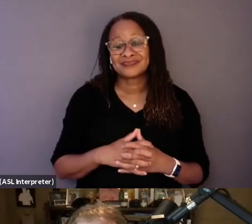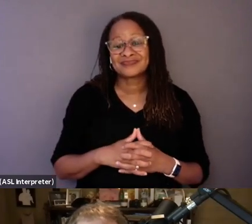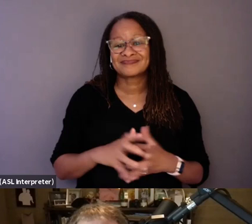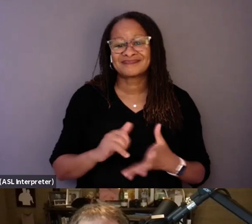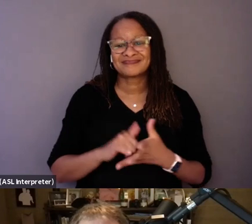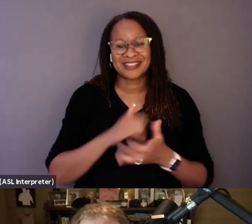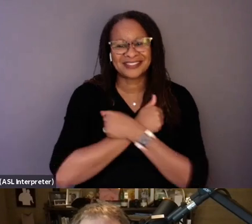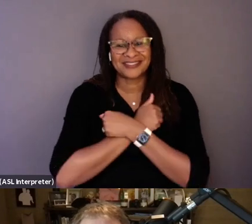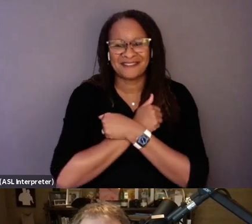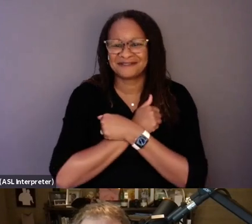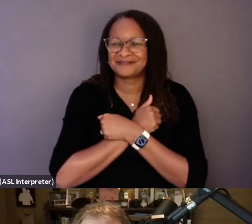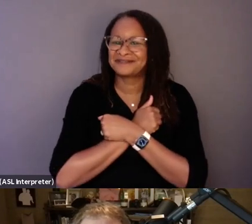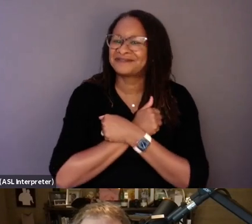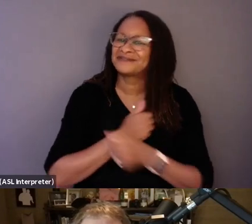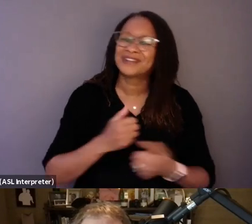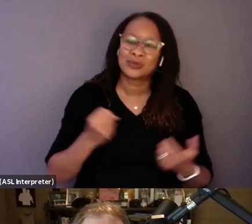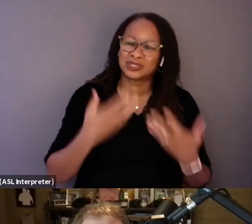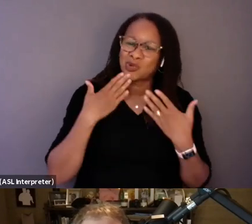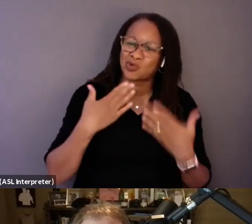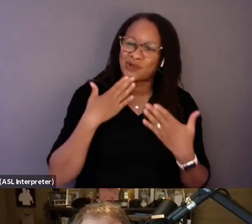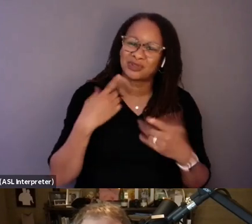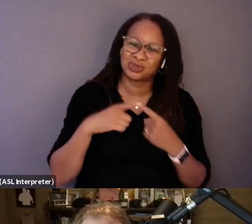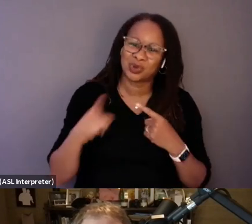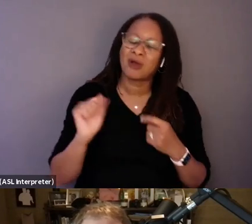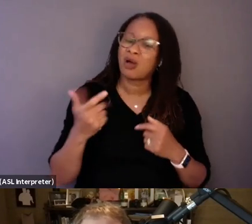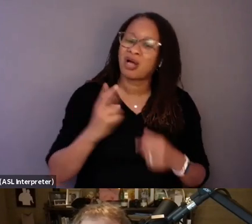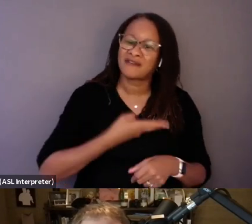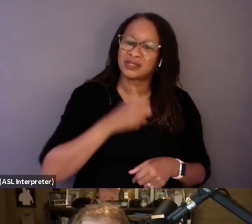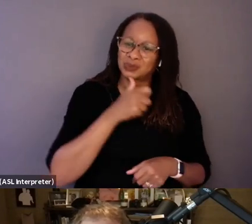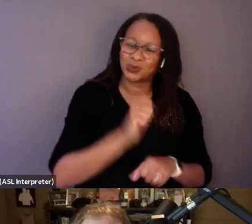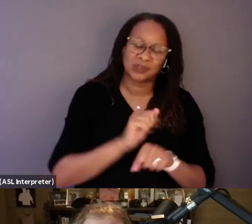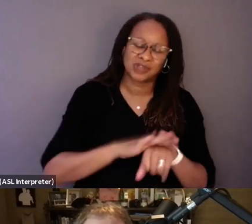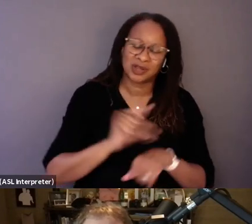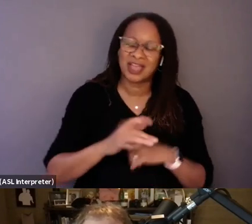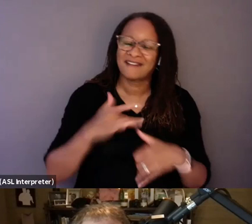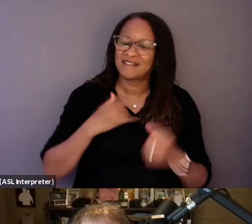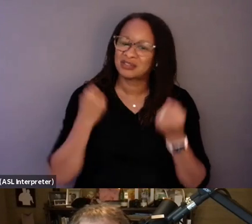And we're so grateful to her. All of us who worked on the film, we felt supported moment one.